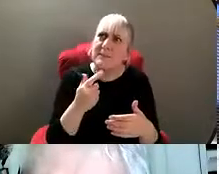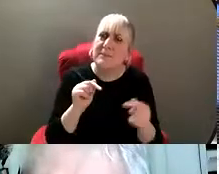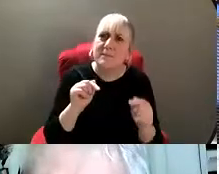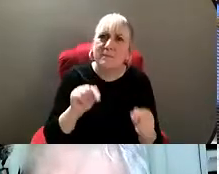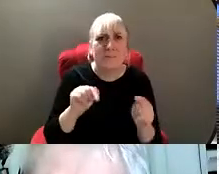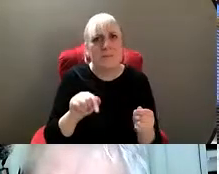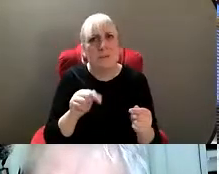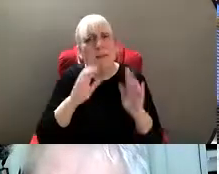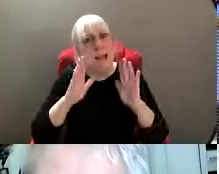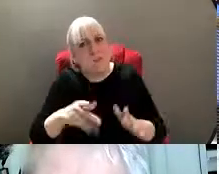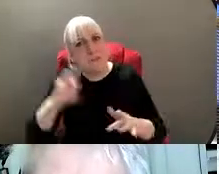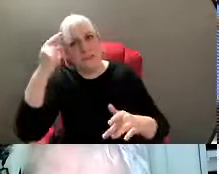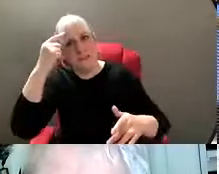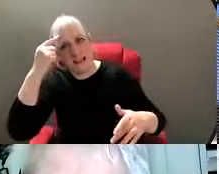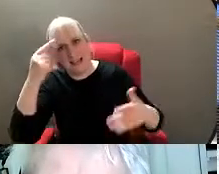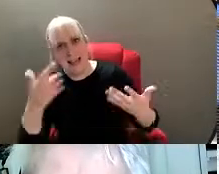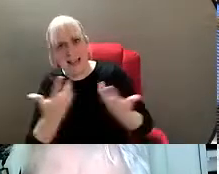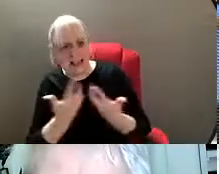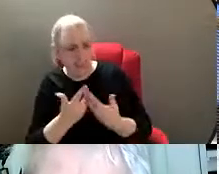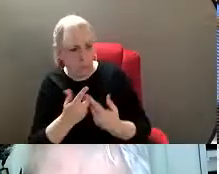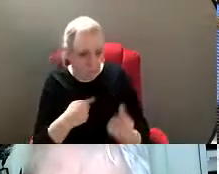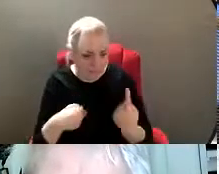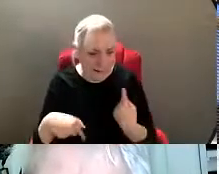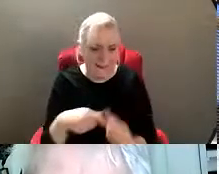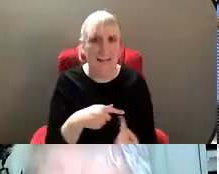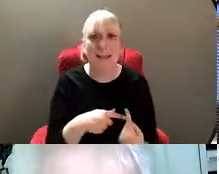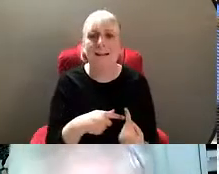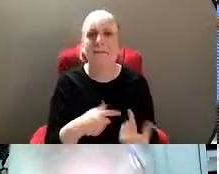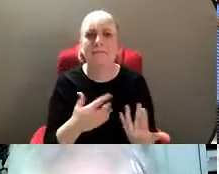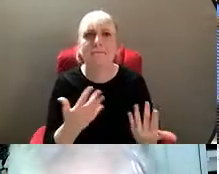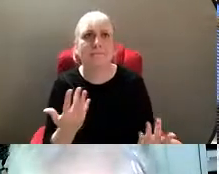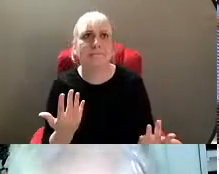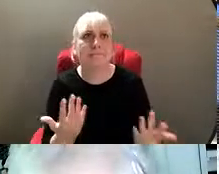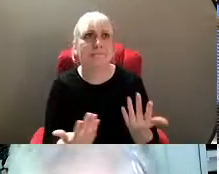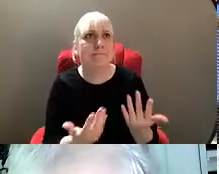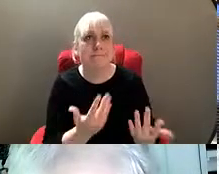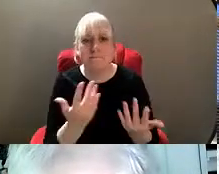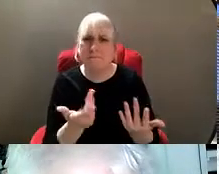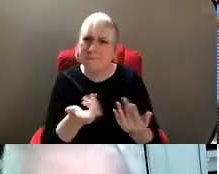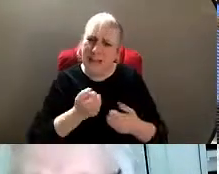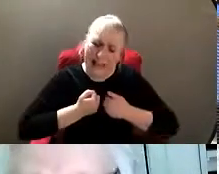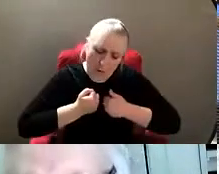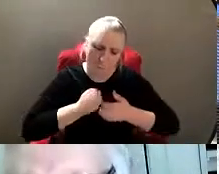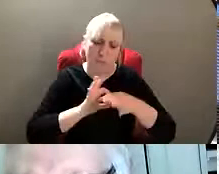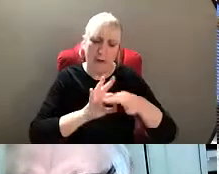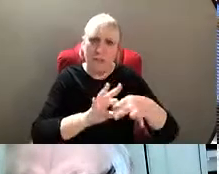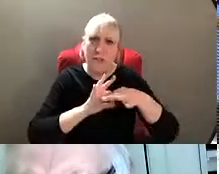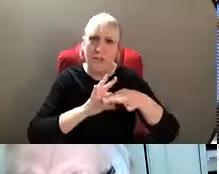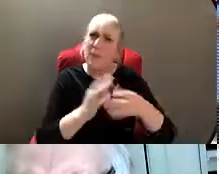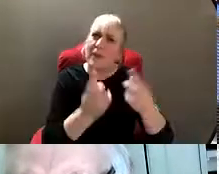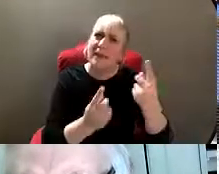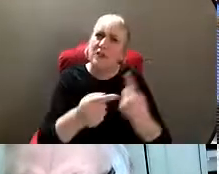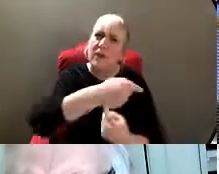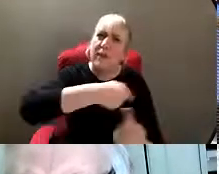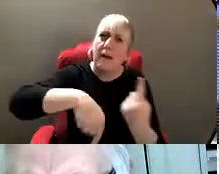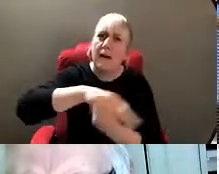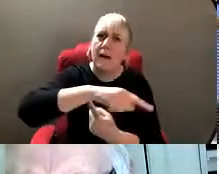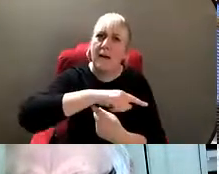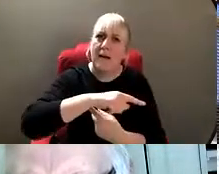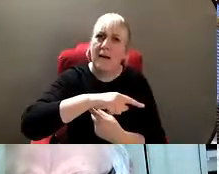has to do with how we um have that relationship with each other and and the places that we belong